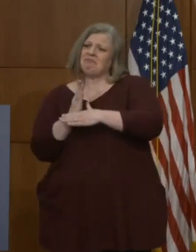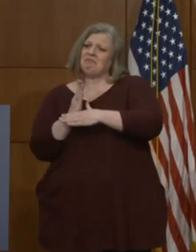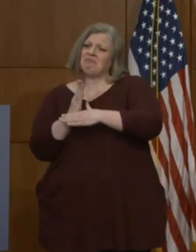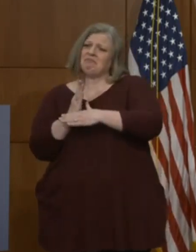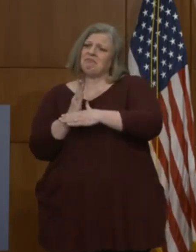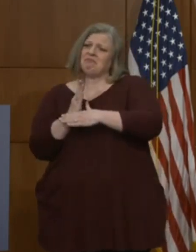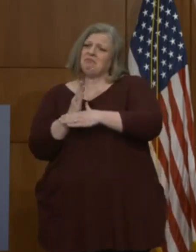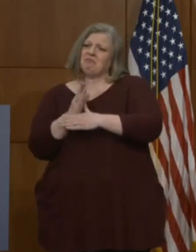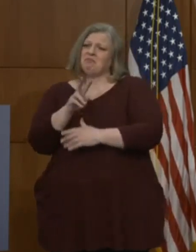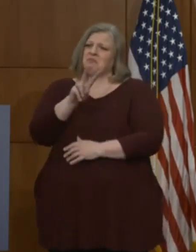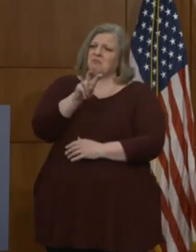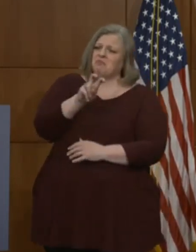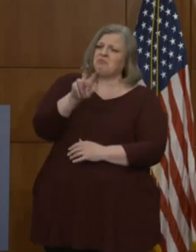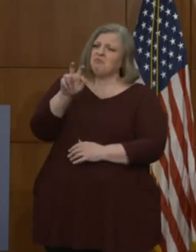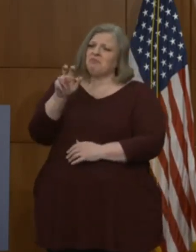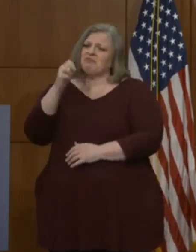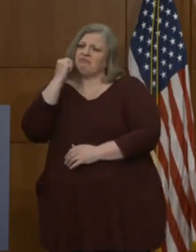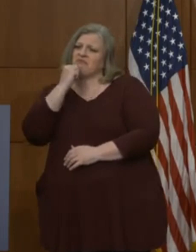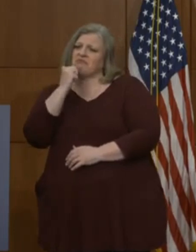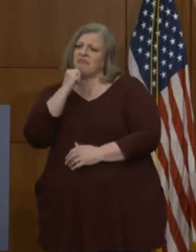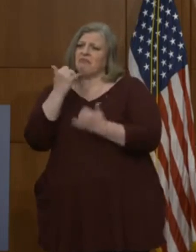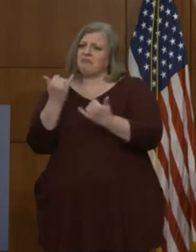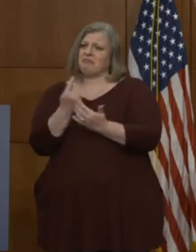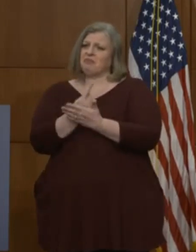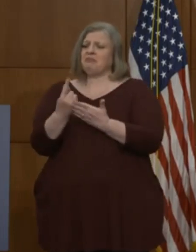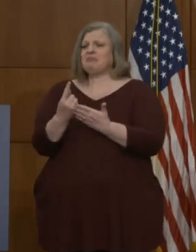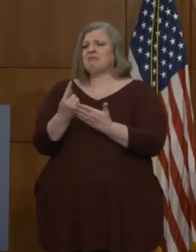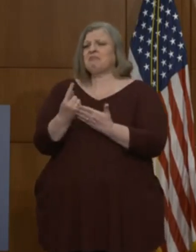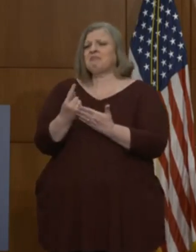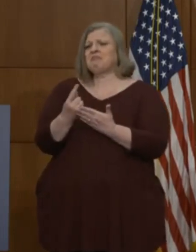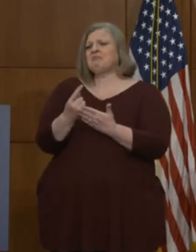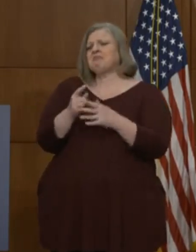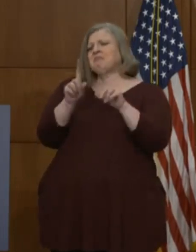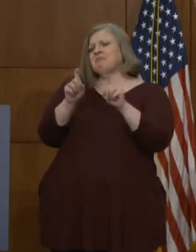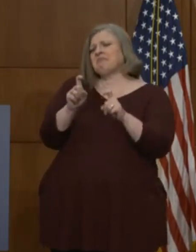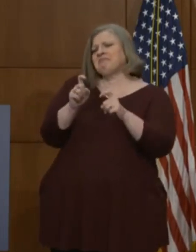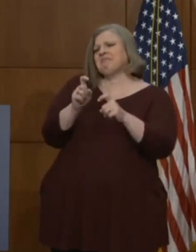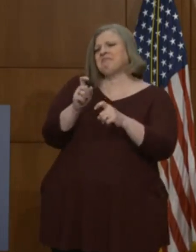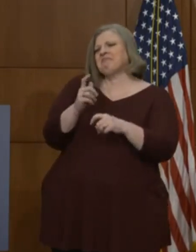WERE AVERAGING ABOUT TWO THOUSAND. THREE HUNDRED OKAY.